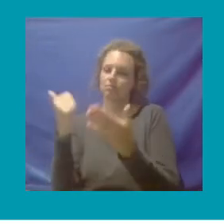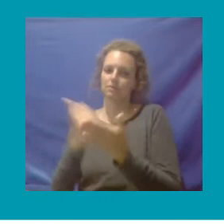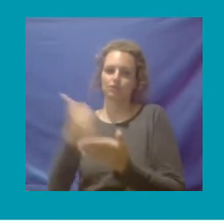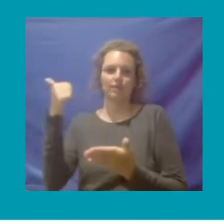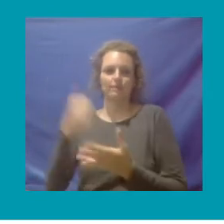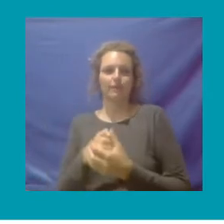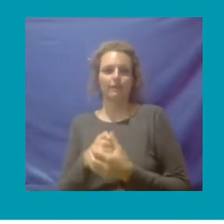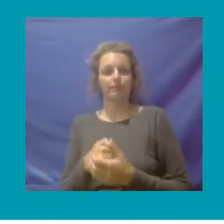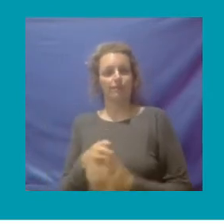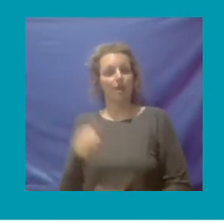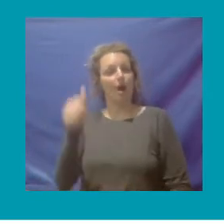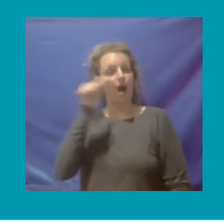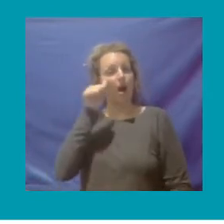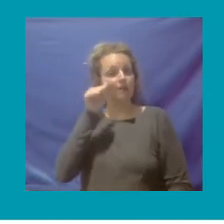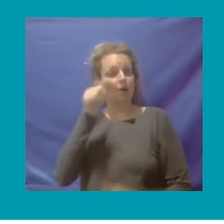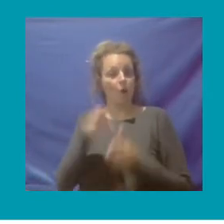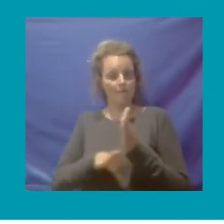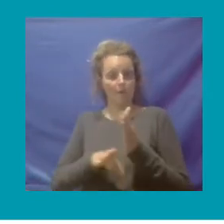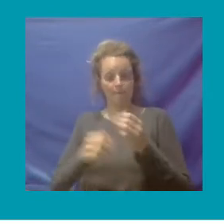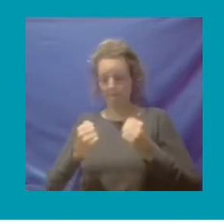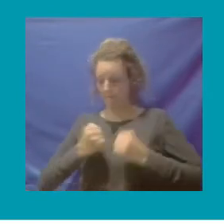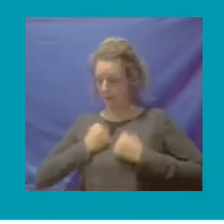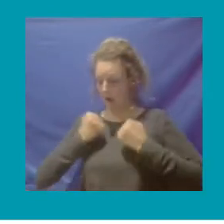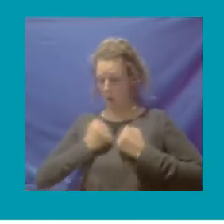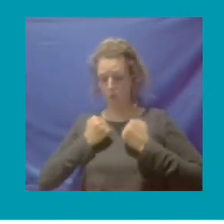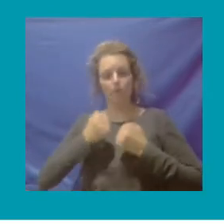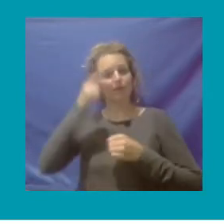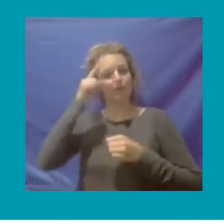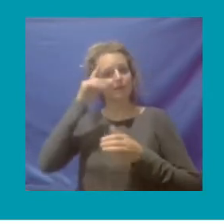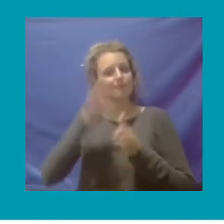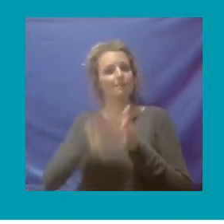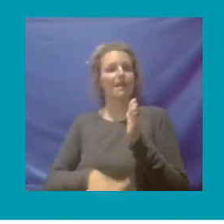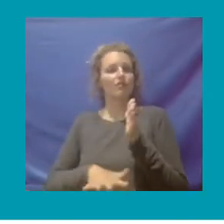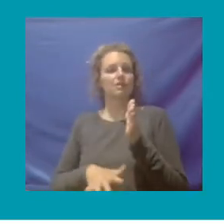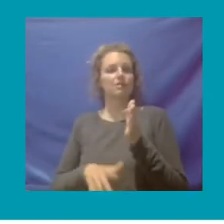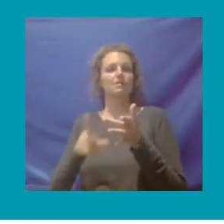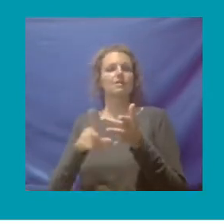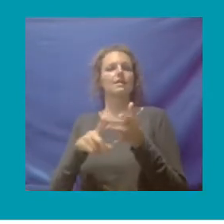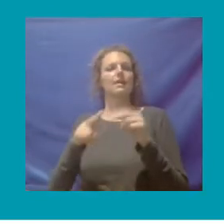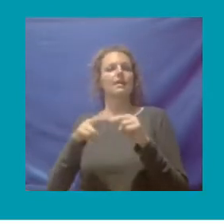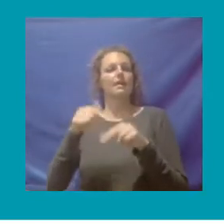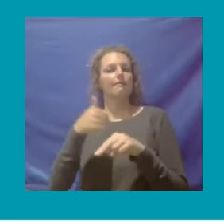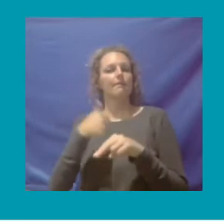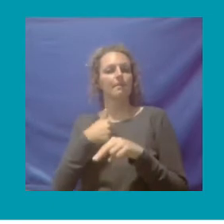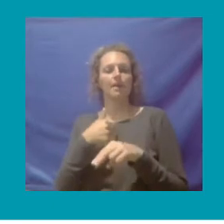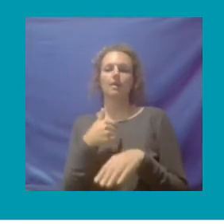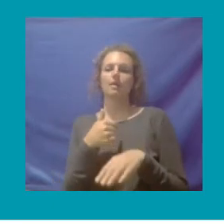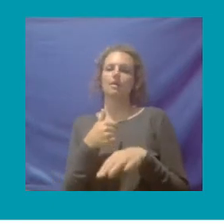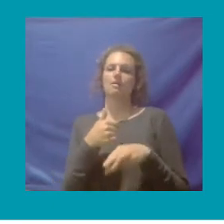that if I hadn't had a lot of very kind professional, important people going alongside me